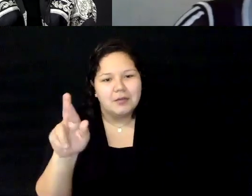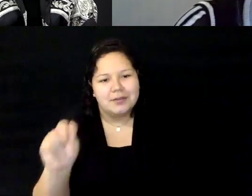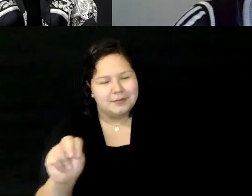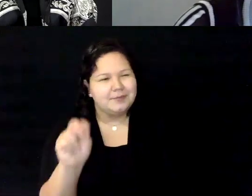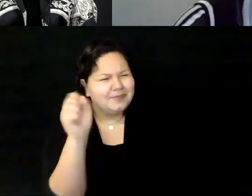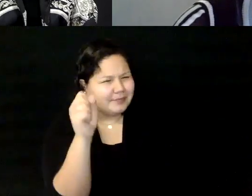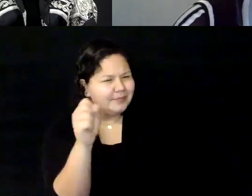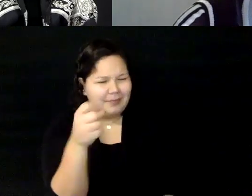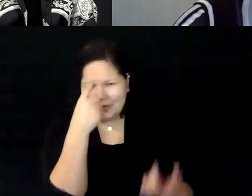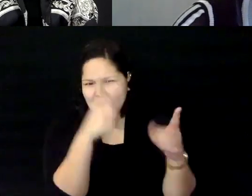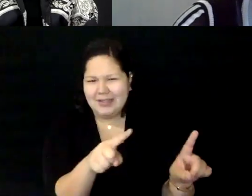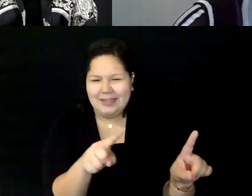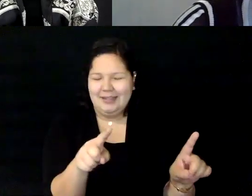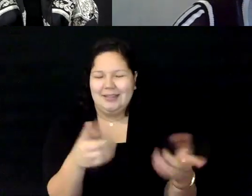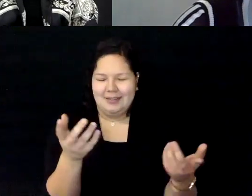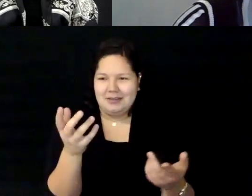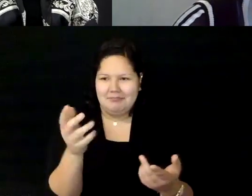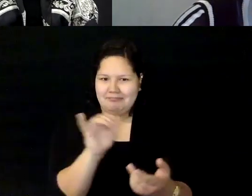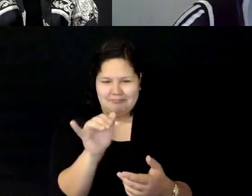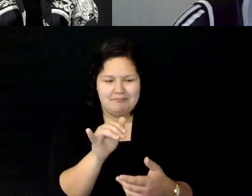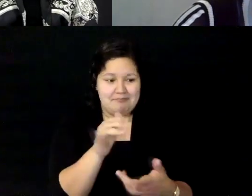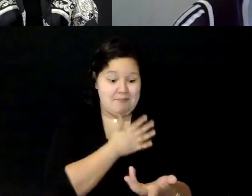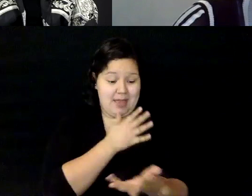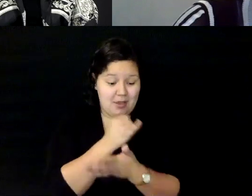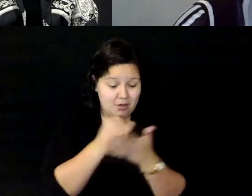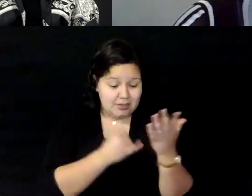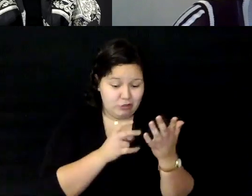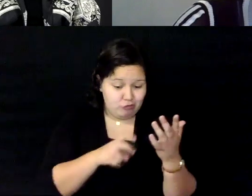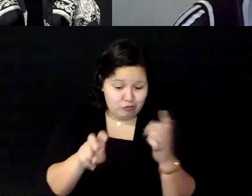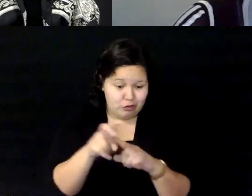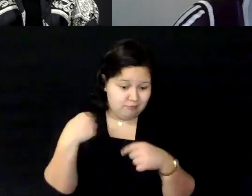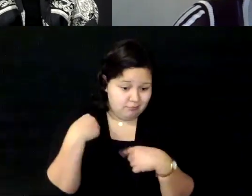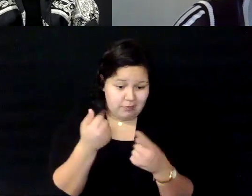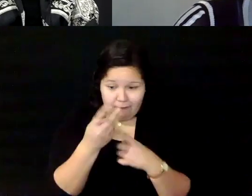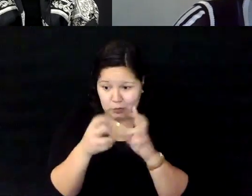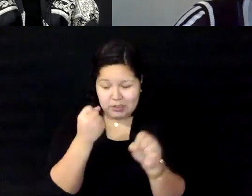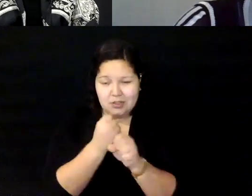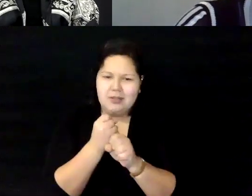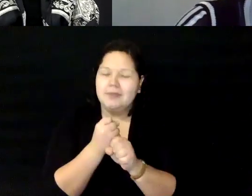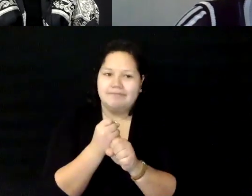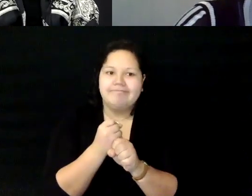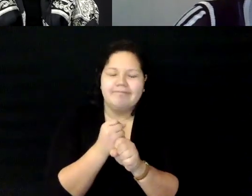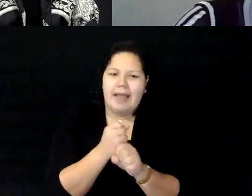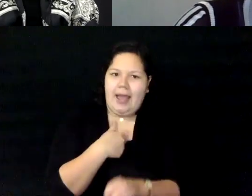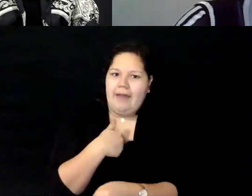yeah, throughout my artistic journey the past few years is realizing, like, it doesn't matter. You